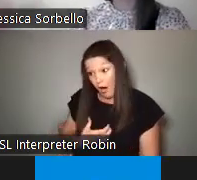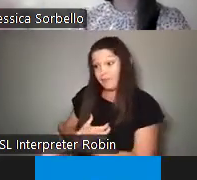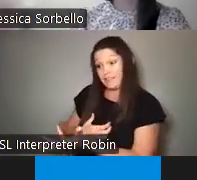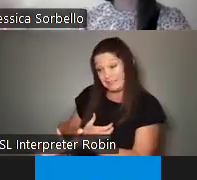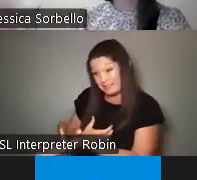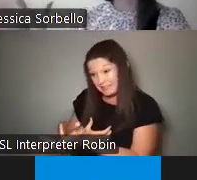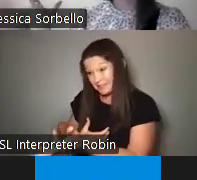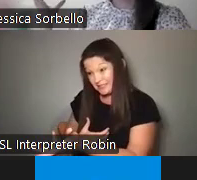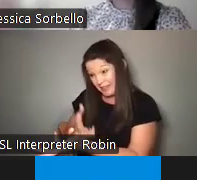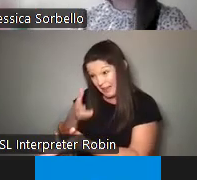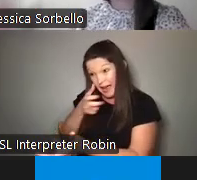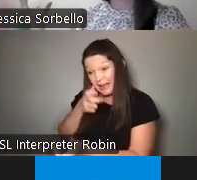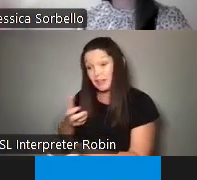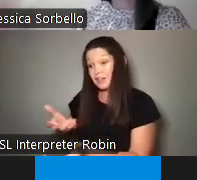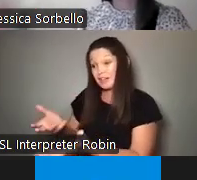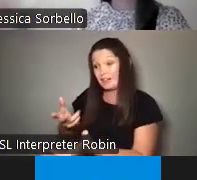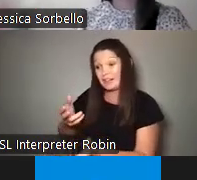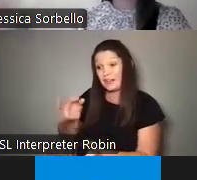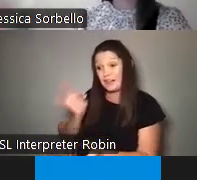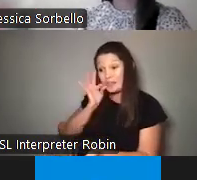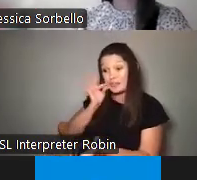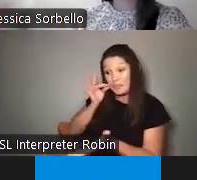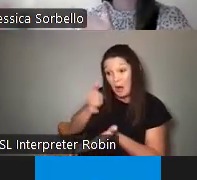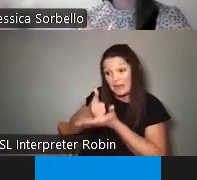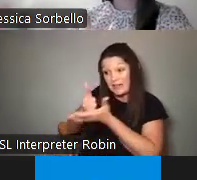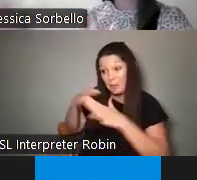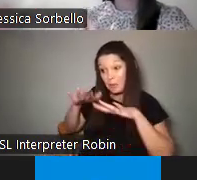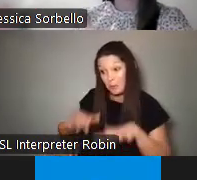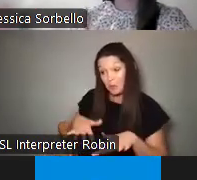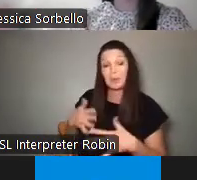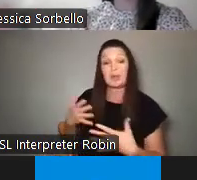can do while that cough is you know, healing or see the